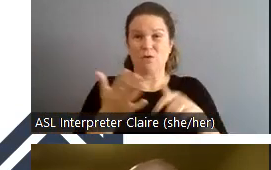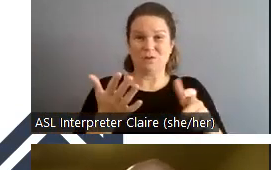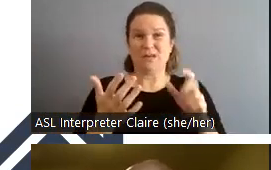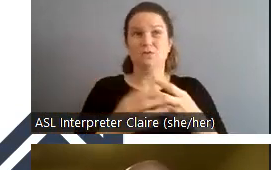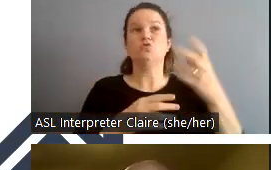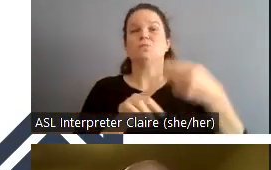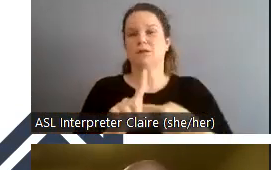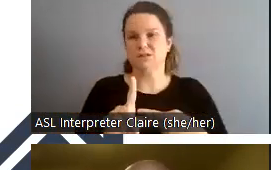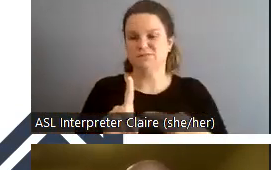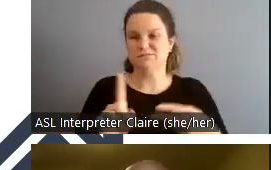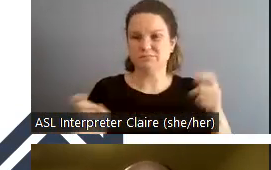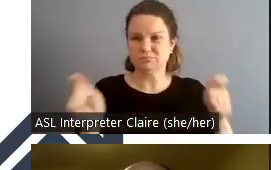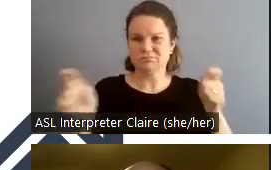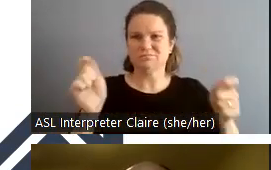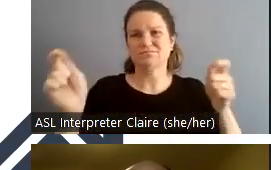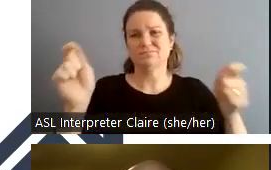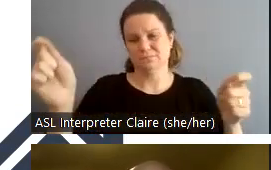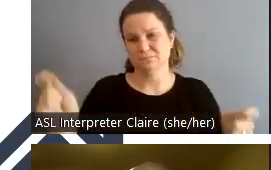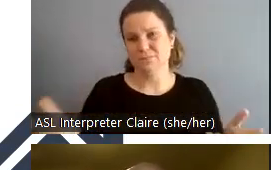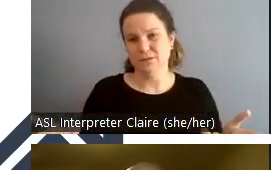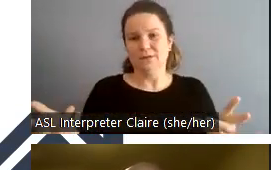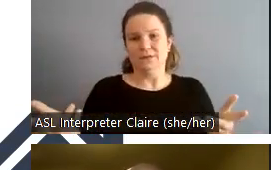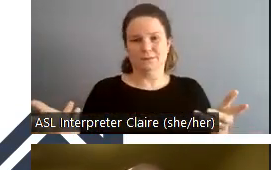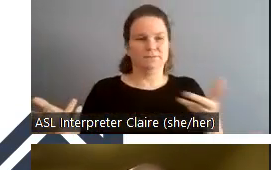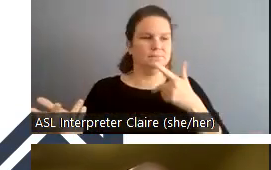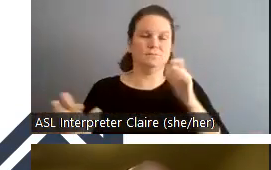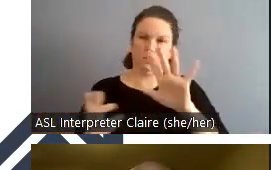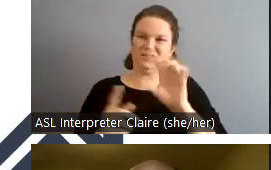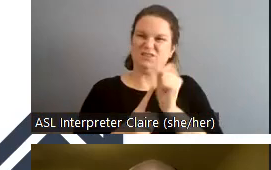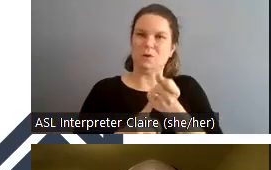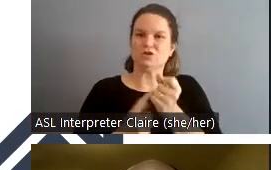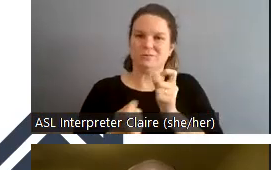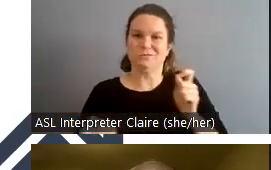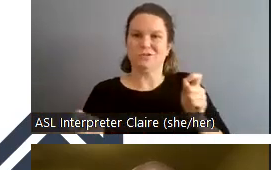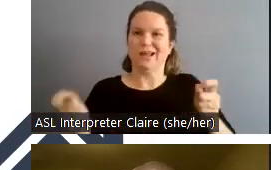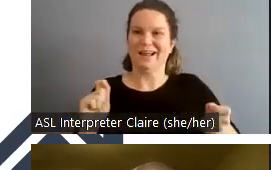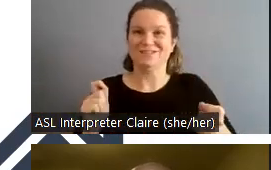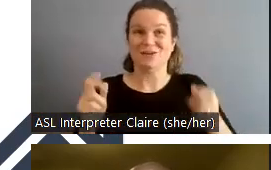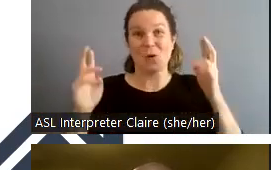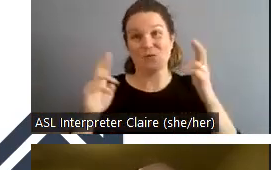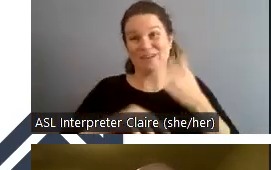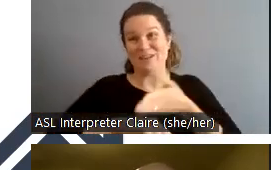months, are going to be, perhaps, much different. As things evolve- presumably,